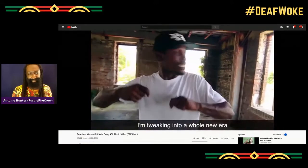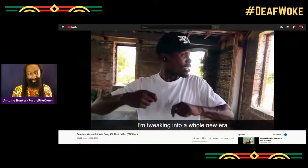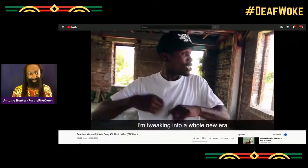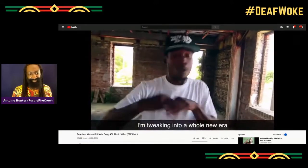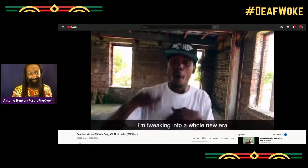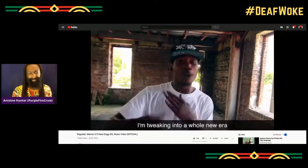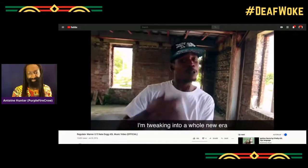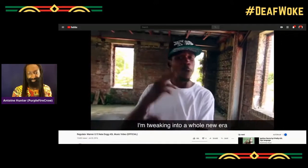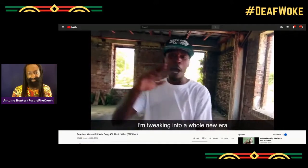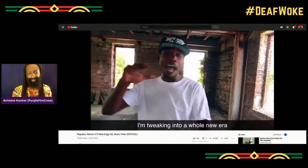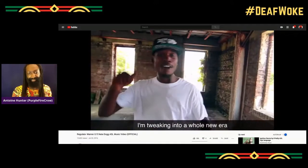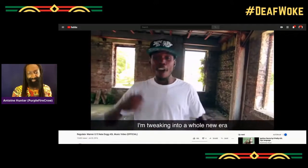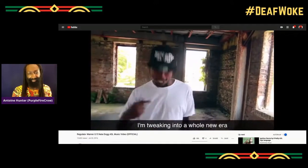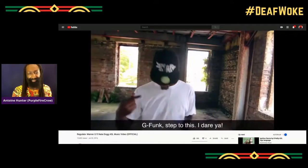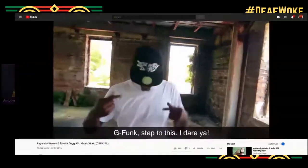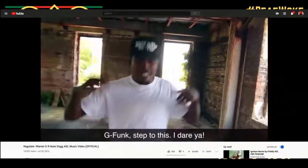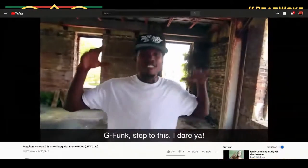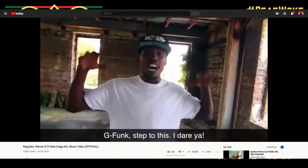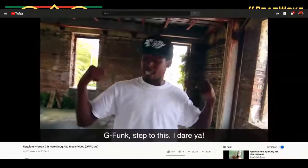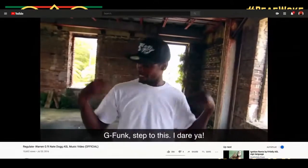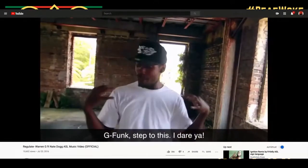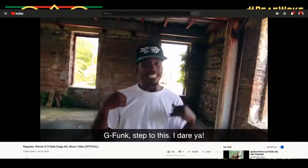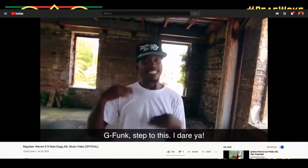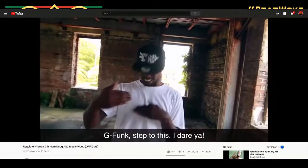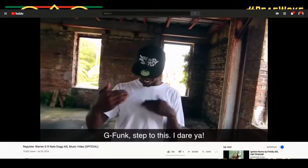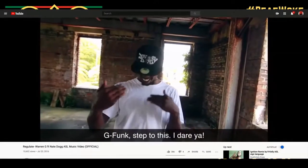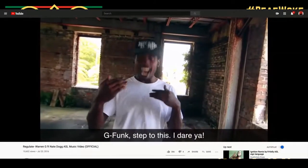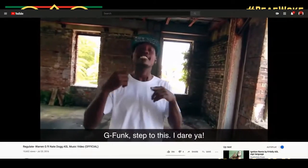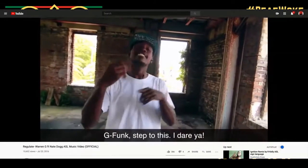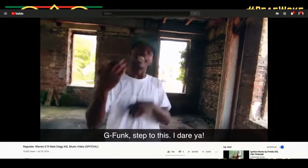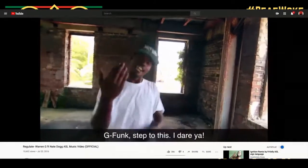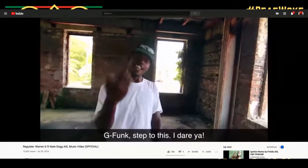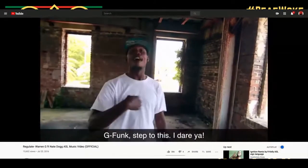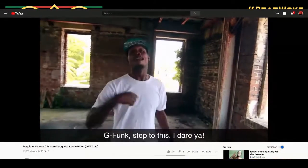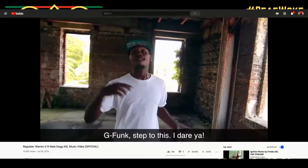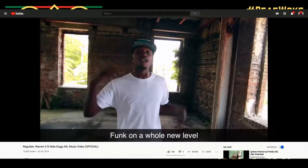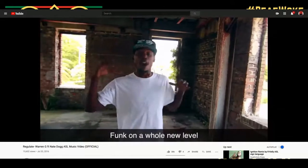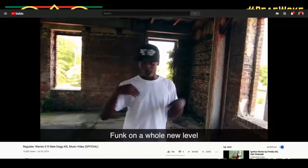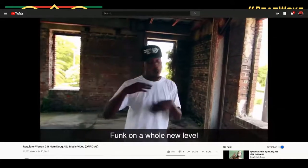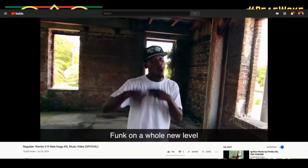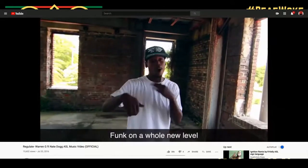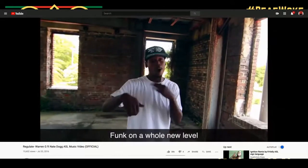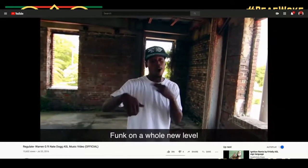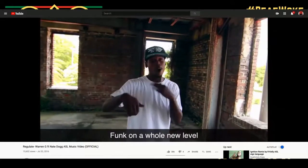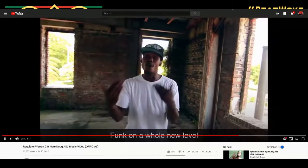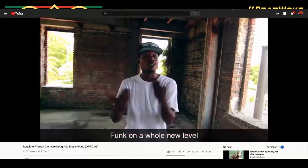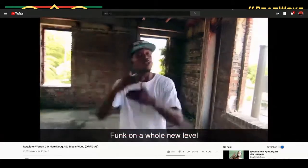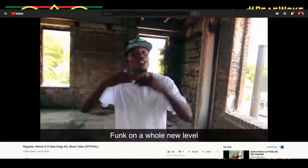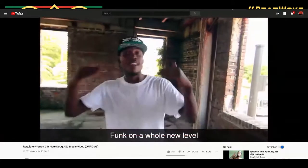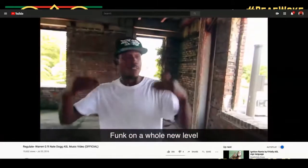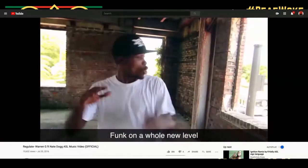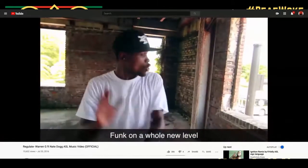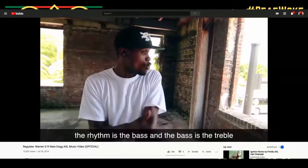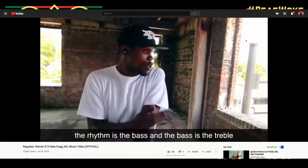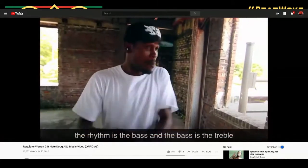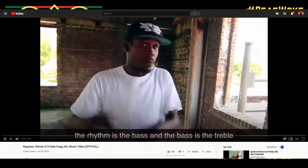I'm tweaking into a whole new era G-Funk step to this I dare ya Funk on a whole new level